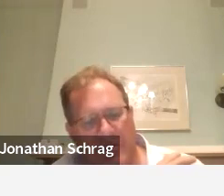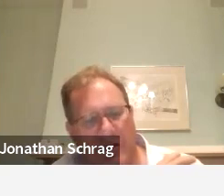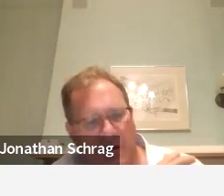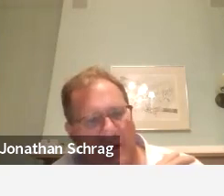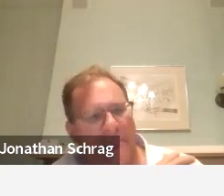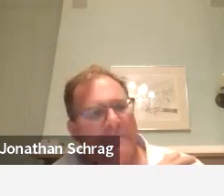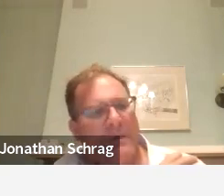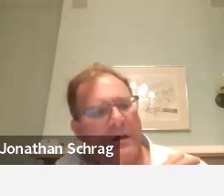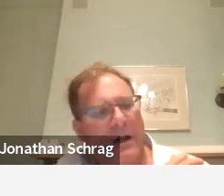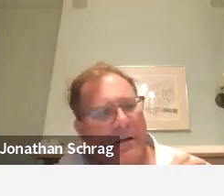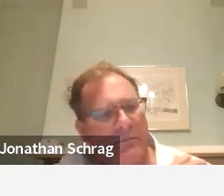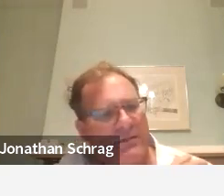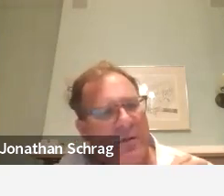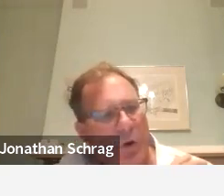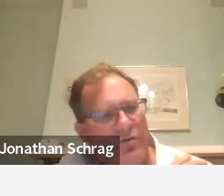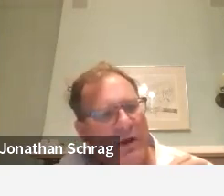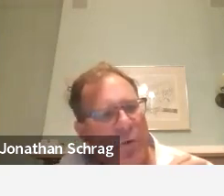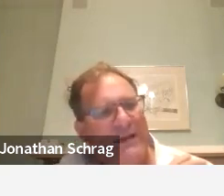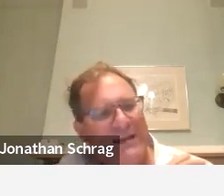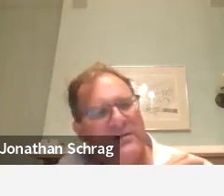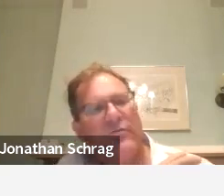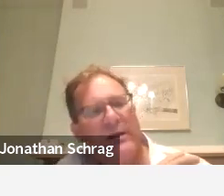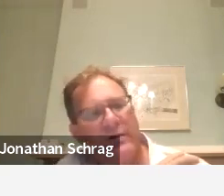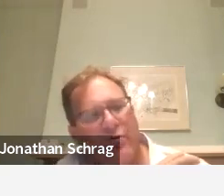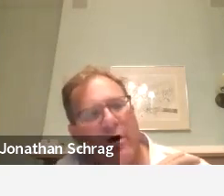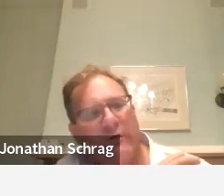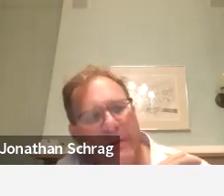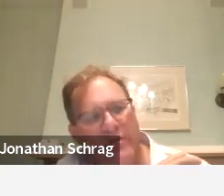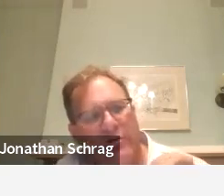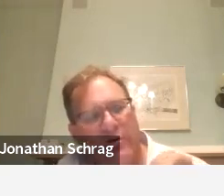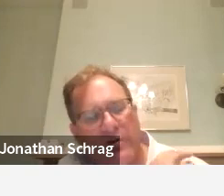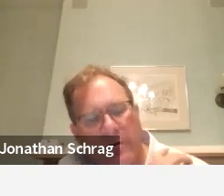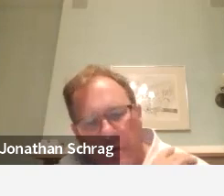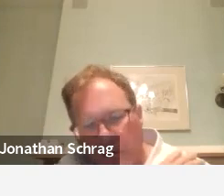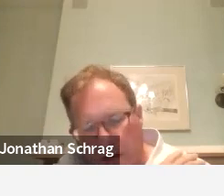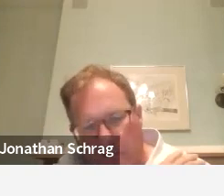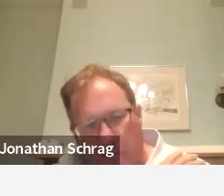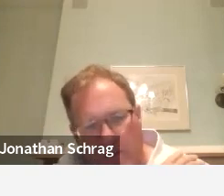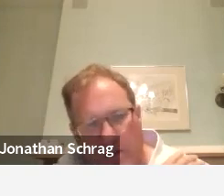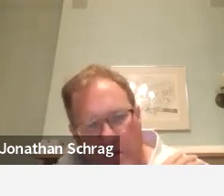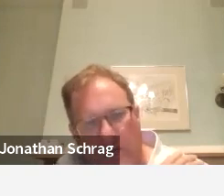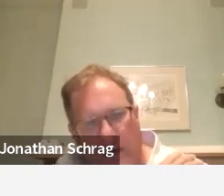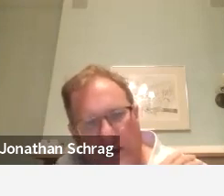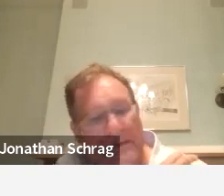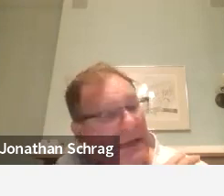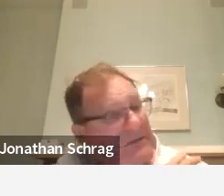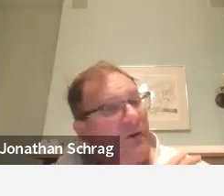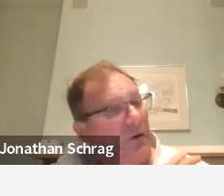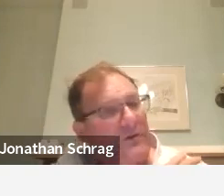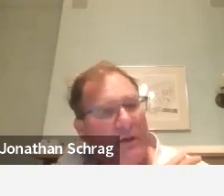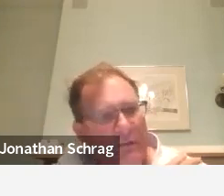well as evaluating vehicle acquisition plans to identify the equipment or vehicle types that are